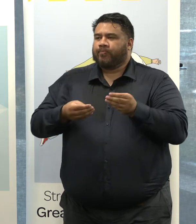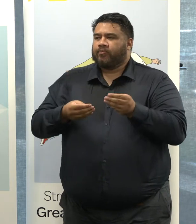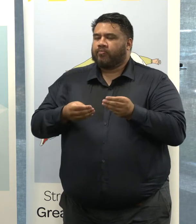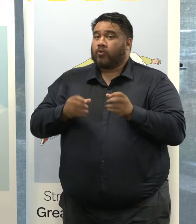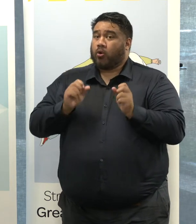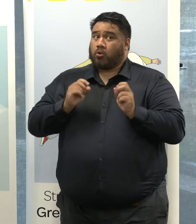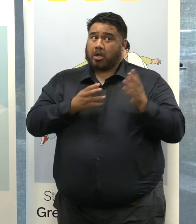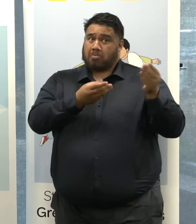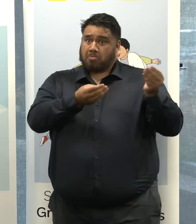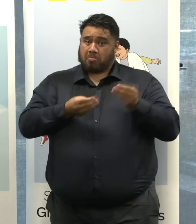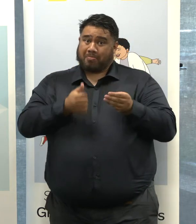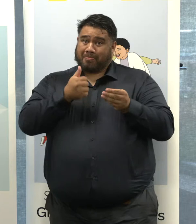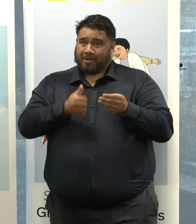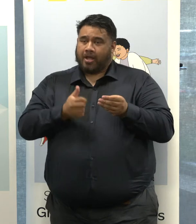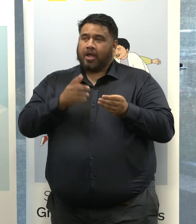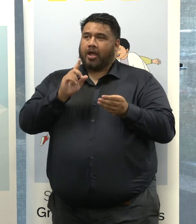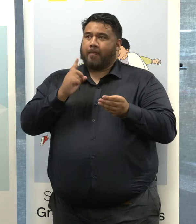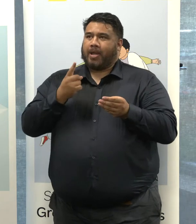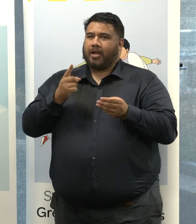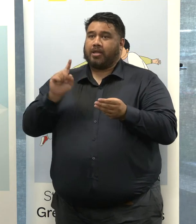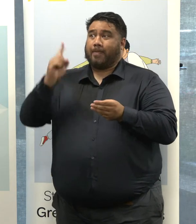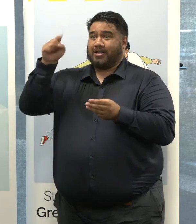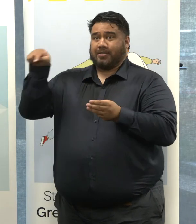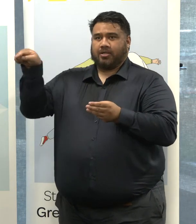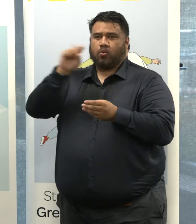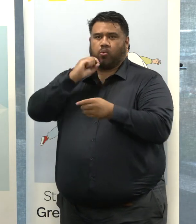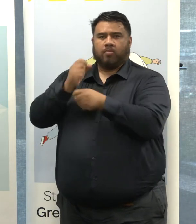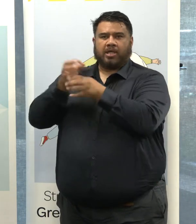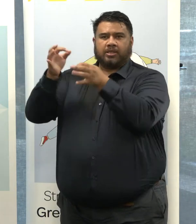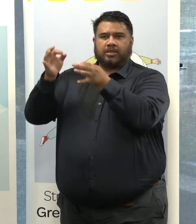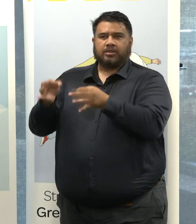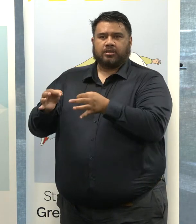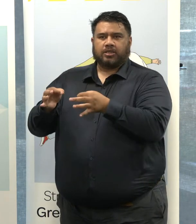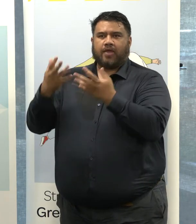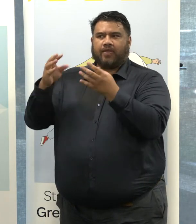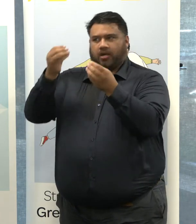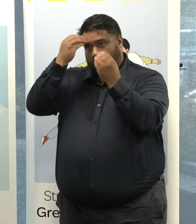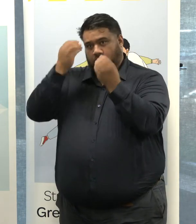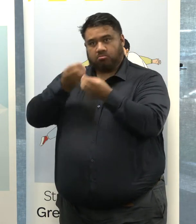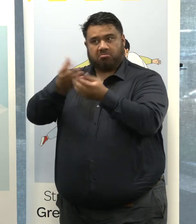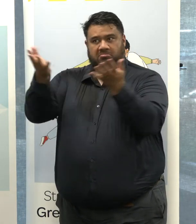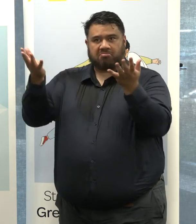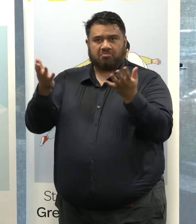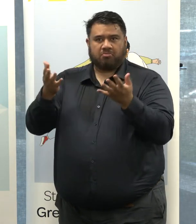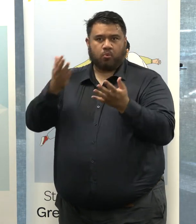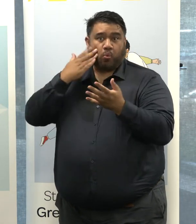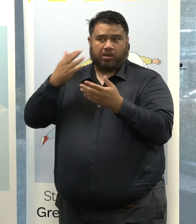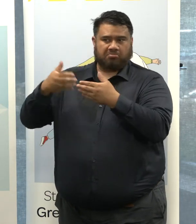we have from our team of technical experts.